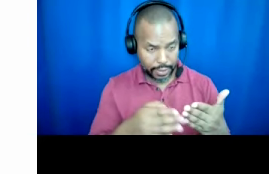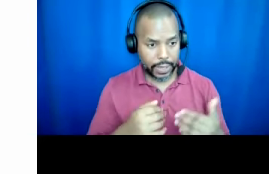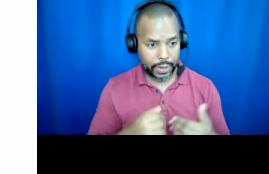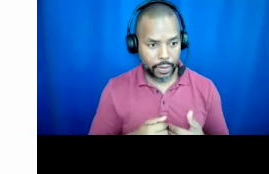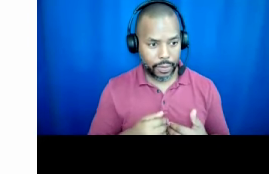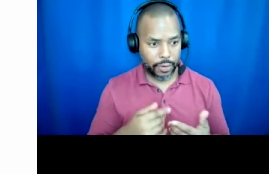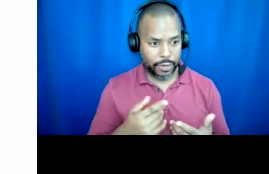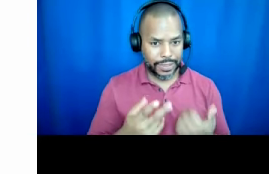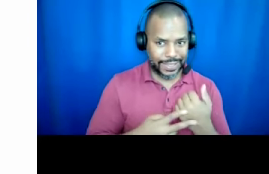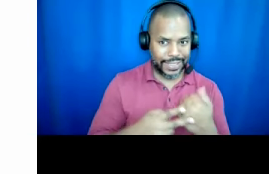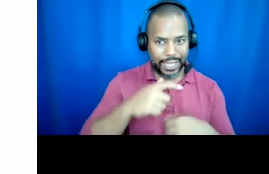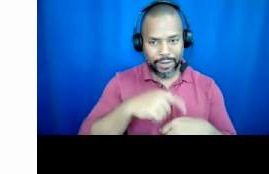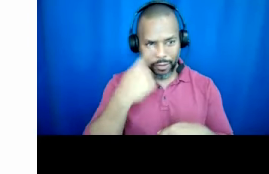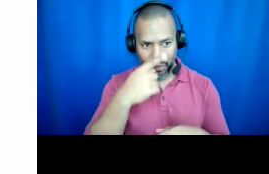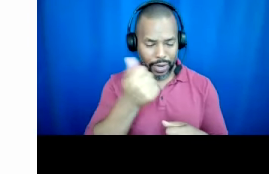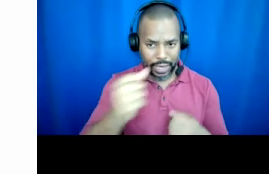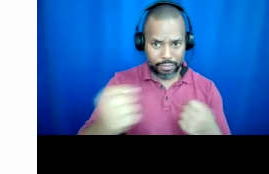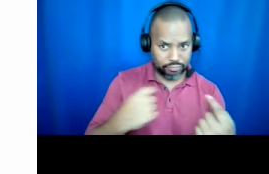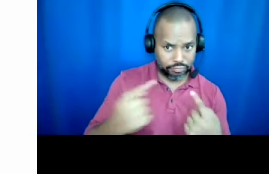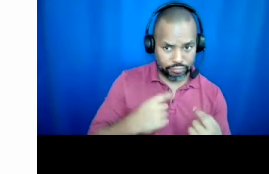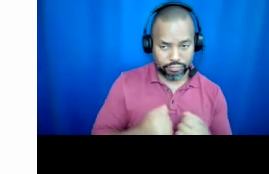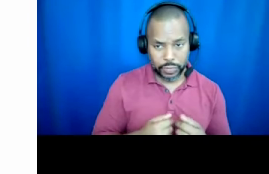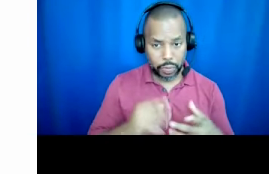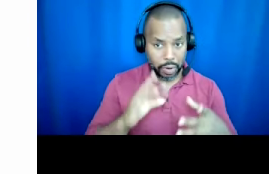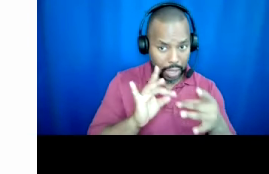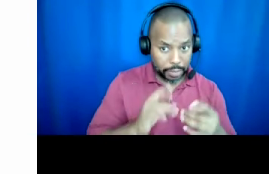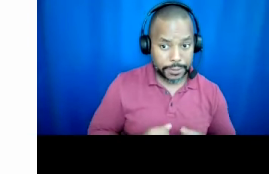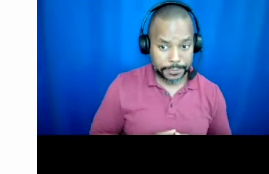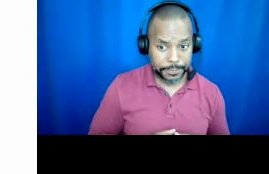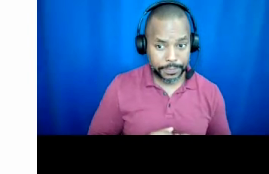for any questions or comments, but we're kind of circling back